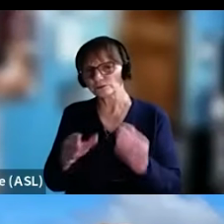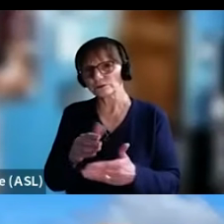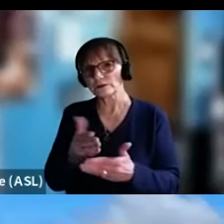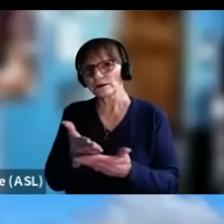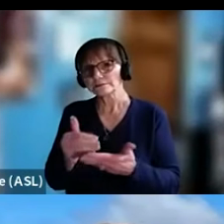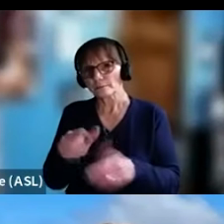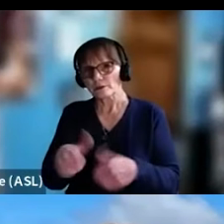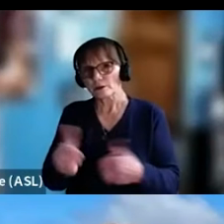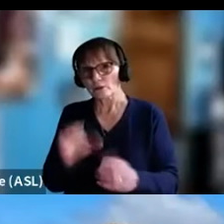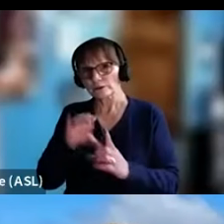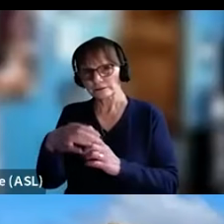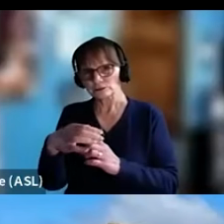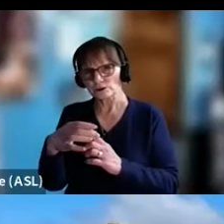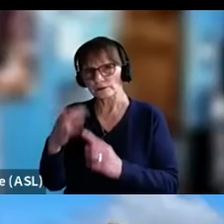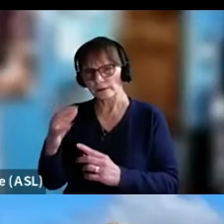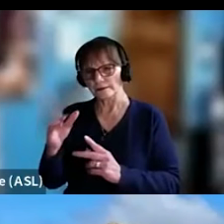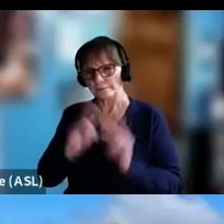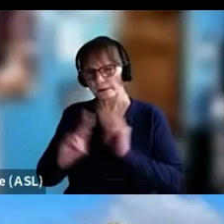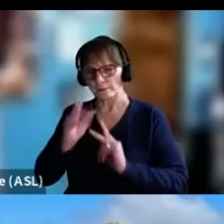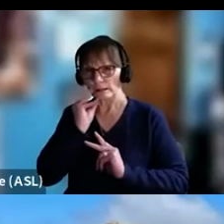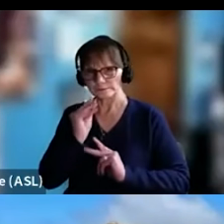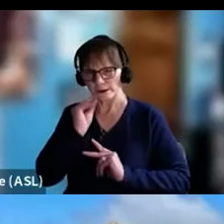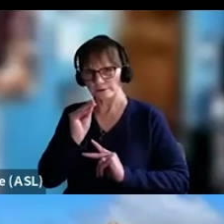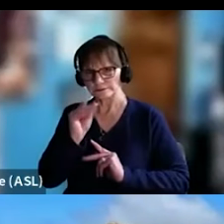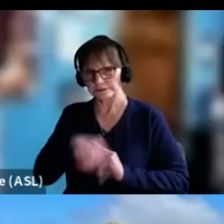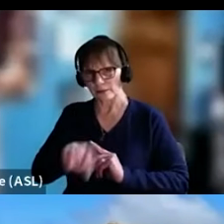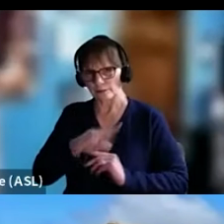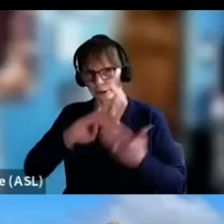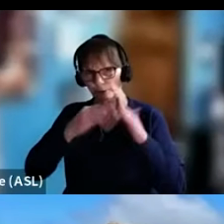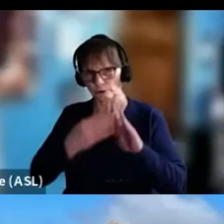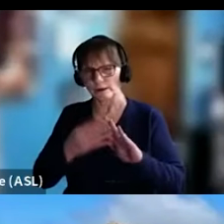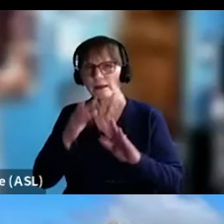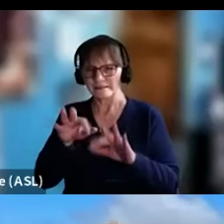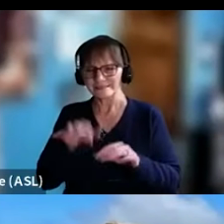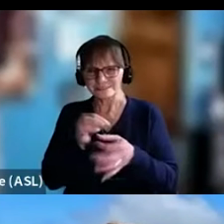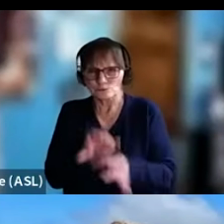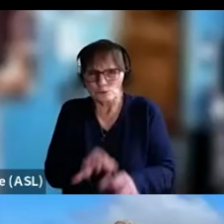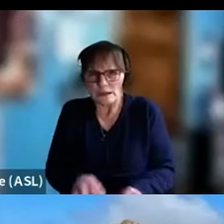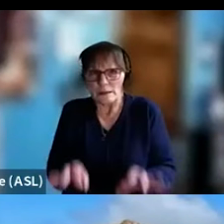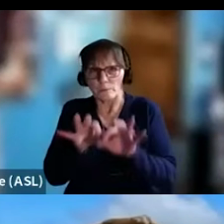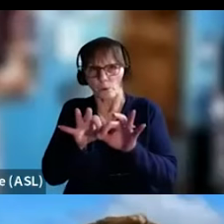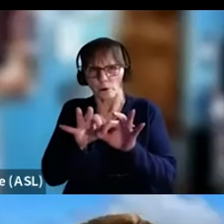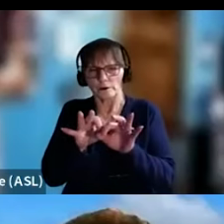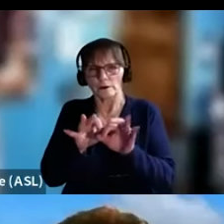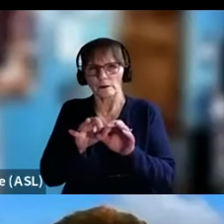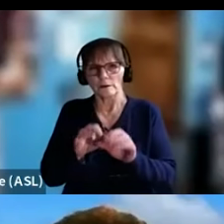and often the tri-morbidity that people experience. And this is so important. Caitlin, I wanna give you a little bit of space here